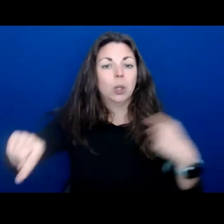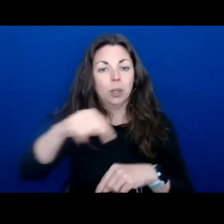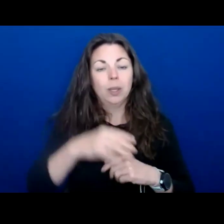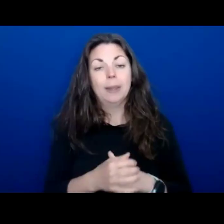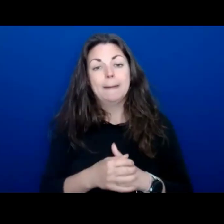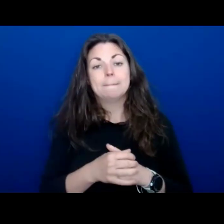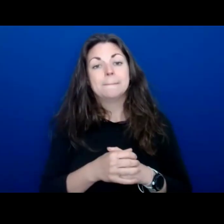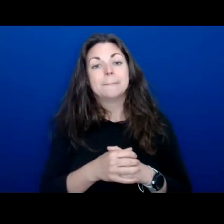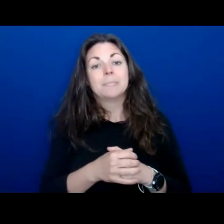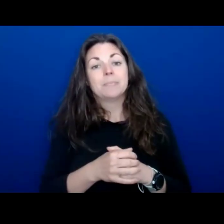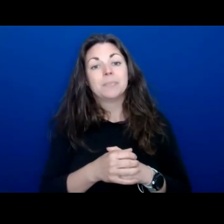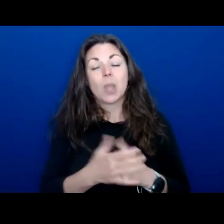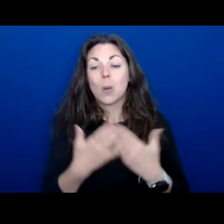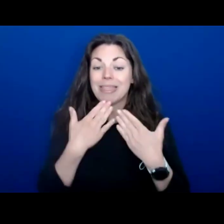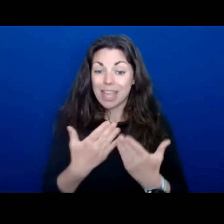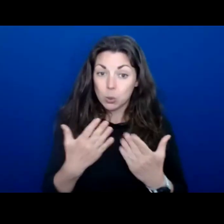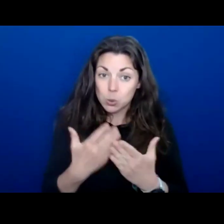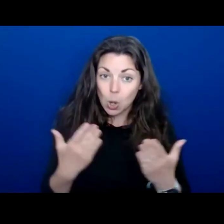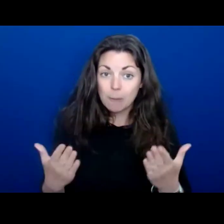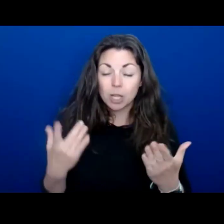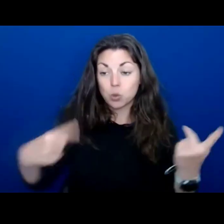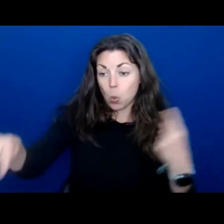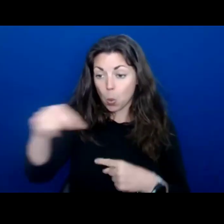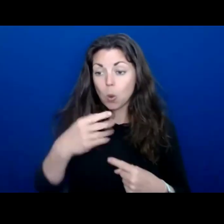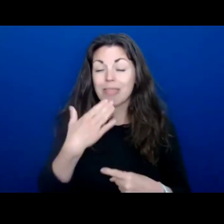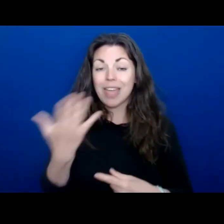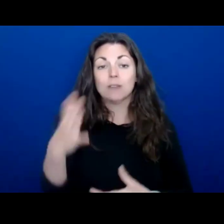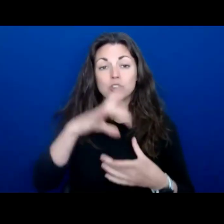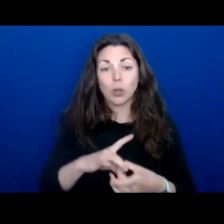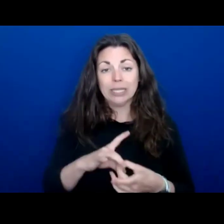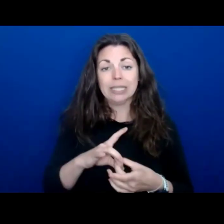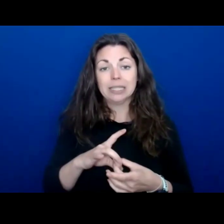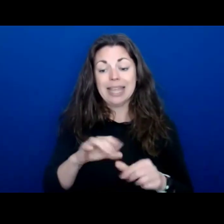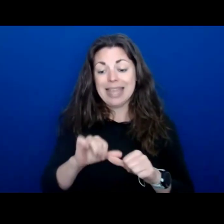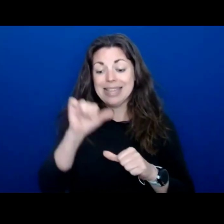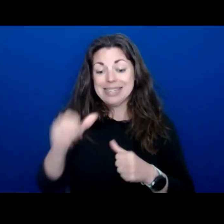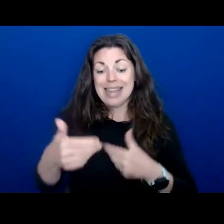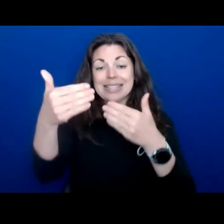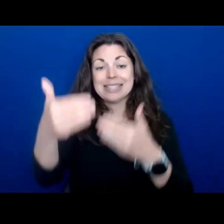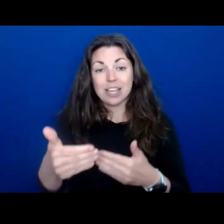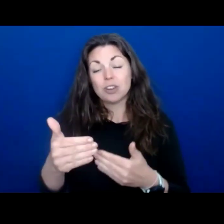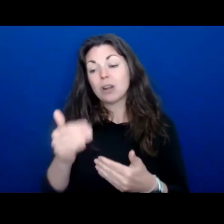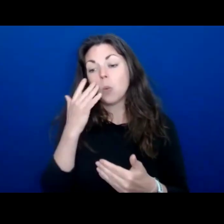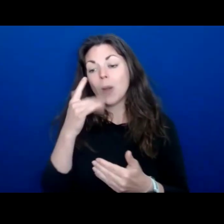So thank you so much to everyone for joining us. Our next session will be sometime in June